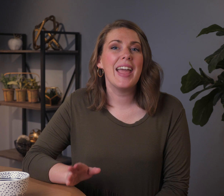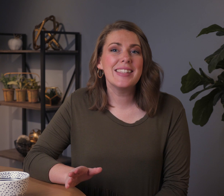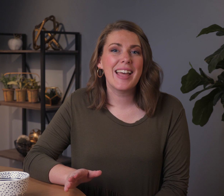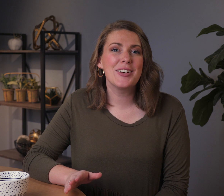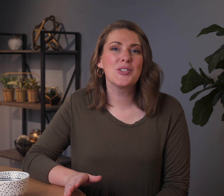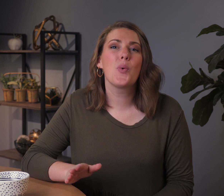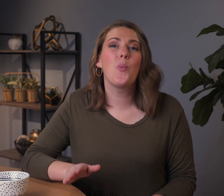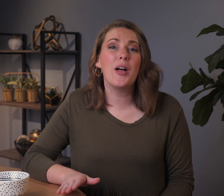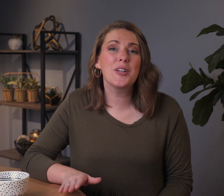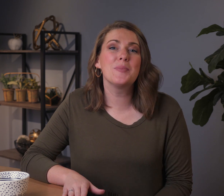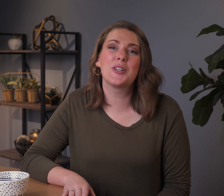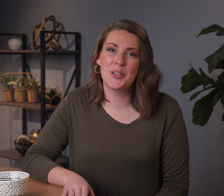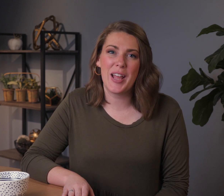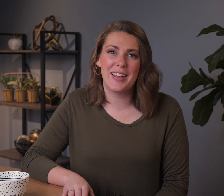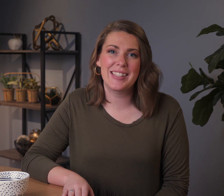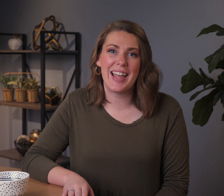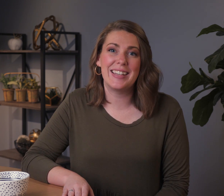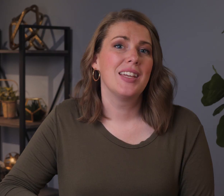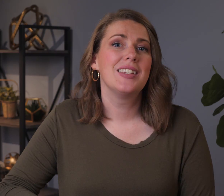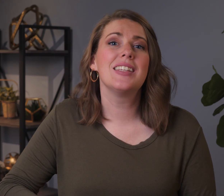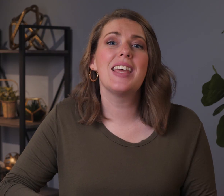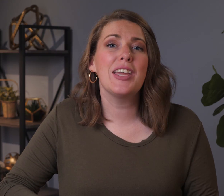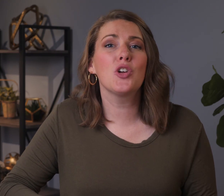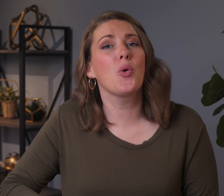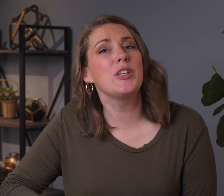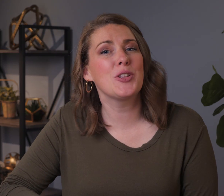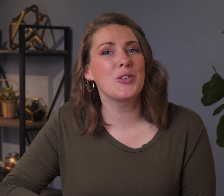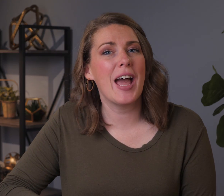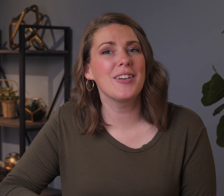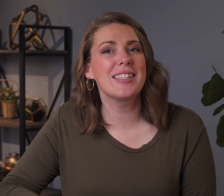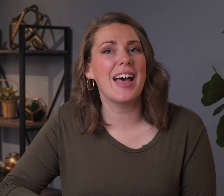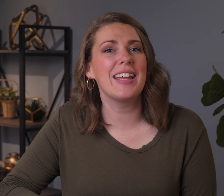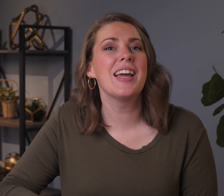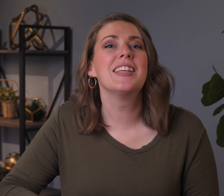Hey signers welcome to Learn How to Sign. Today you're going to learn how to sign